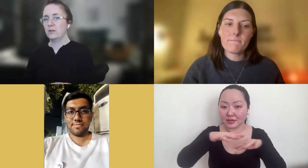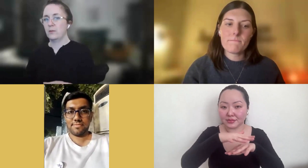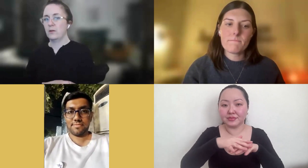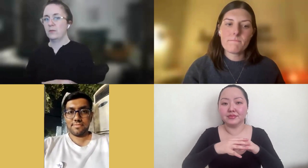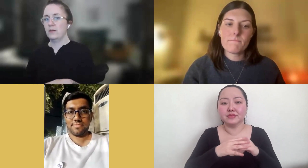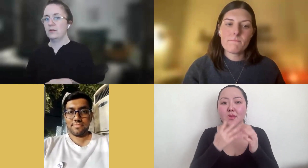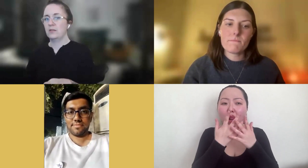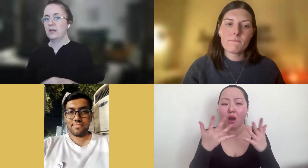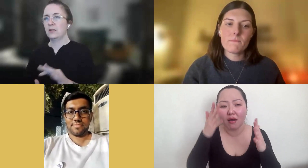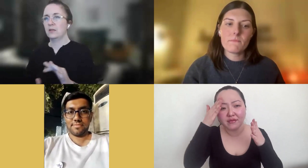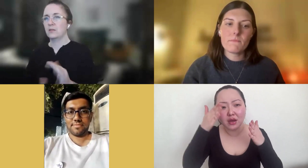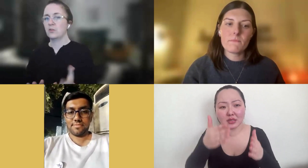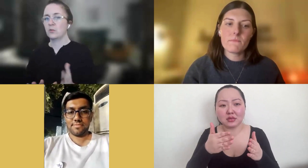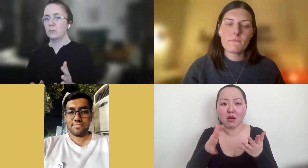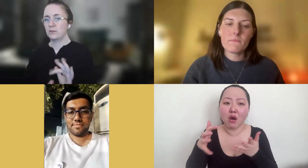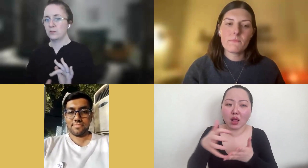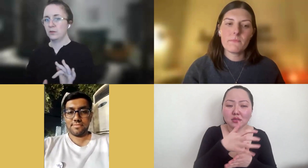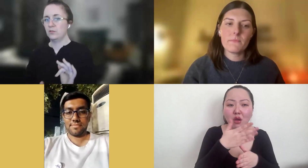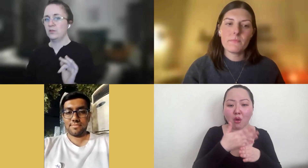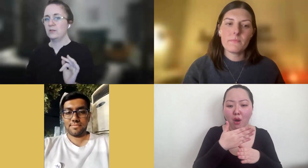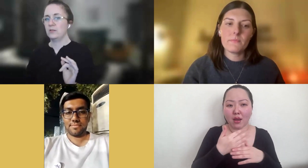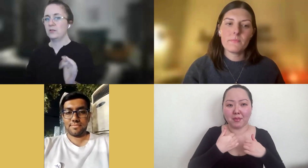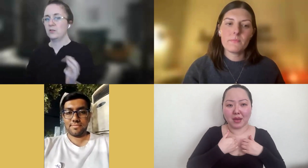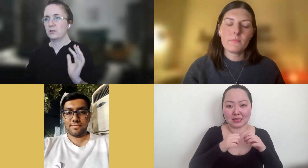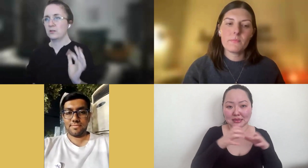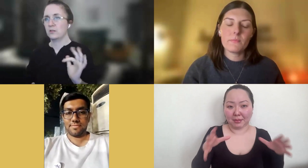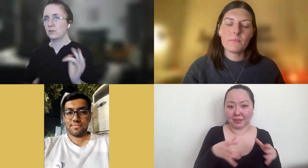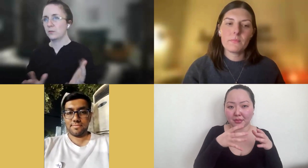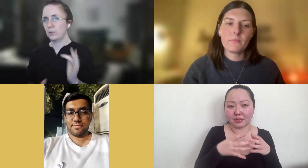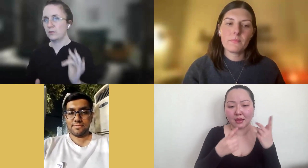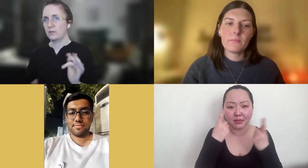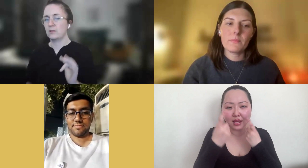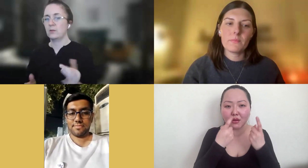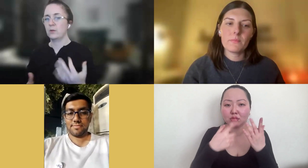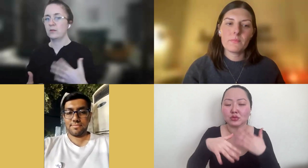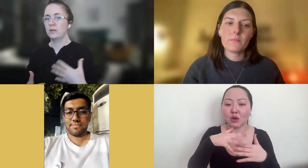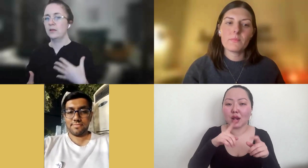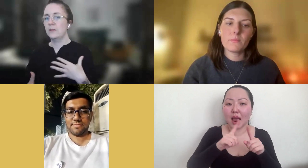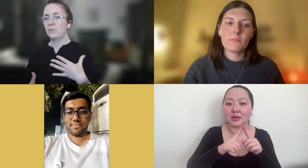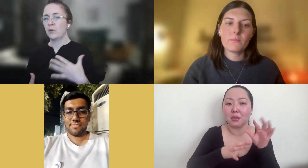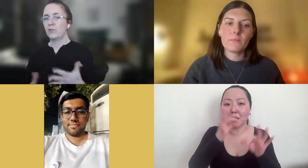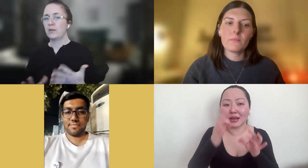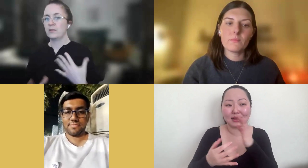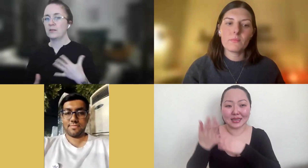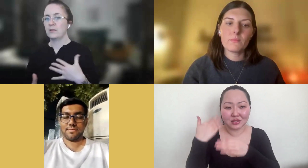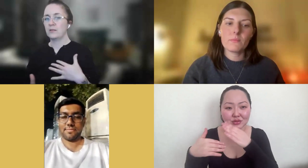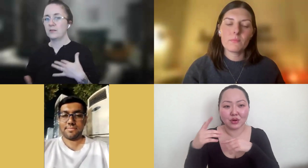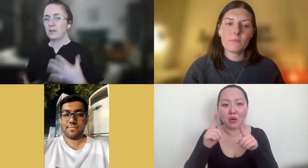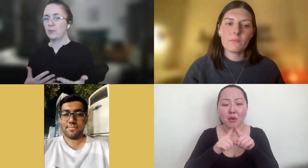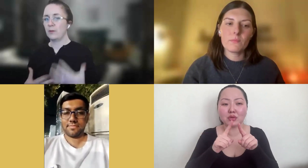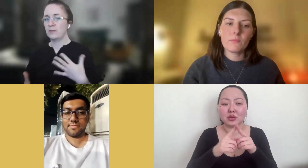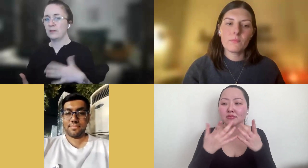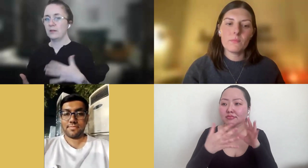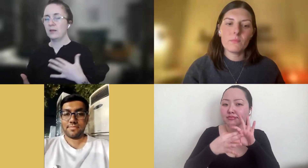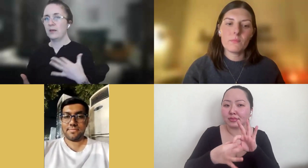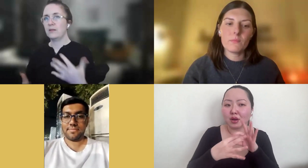with the department is on political histories and the design world. Obviously as a disabled person,